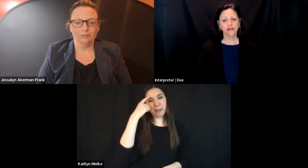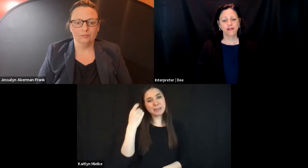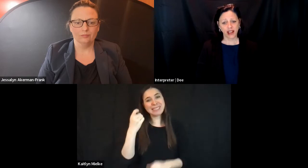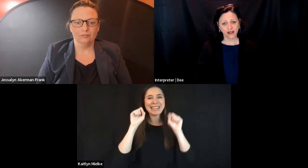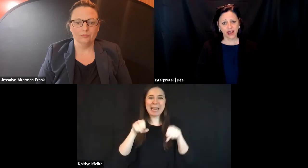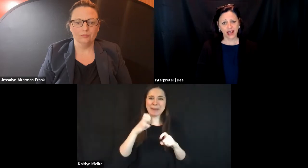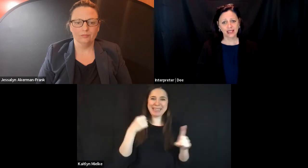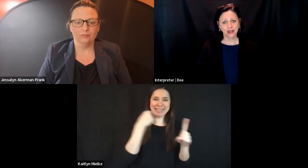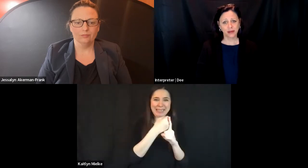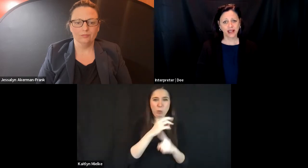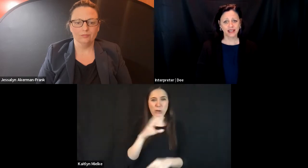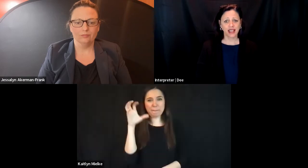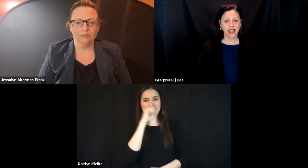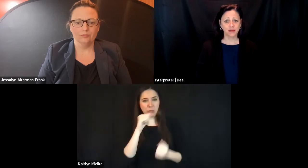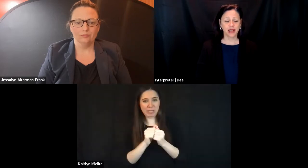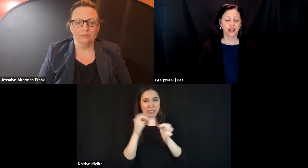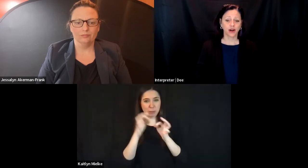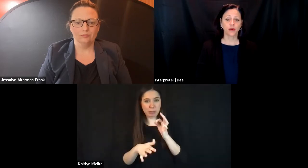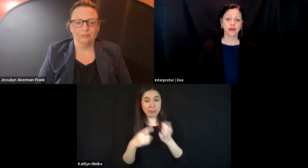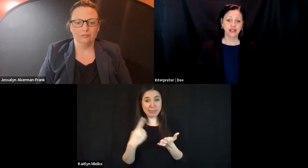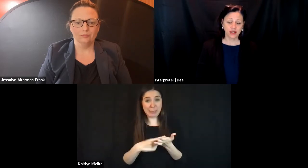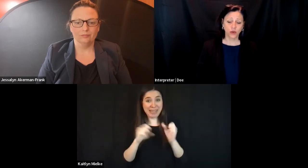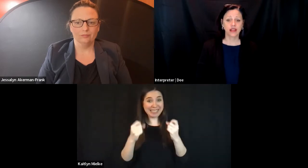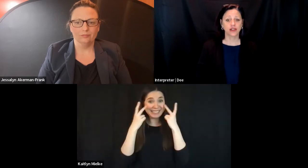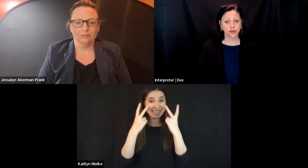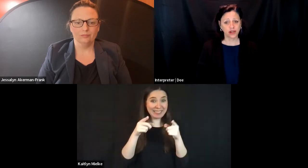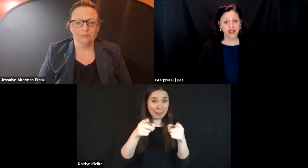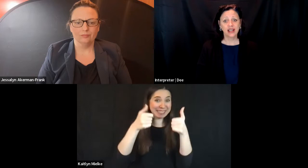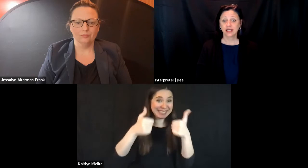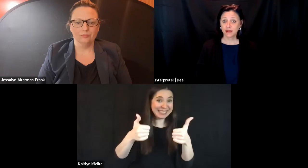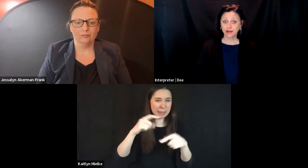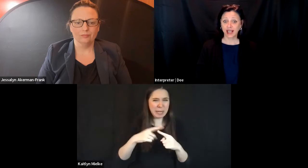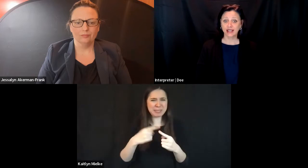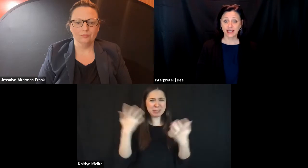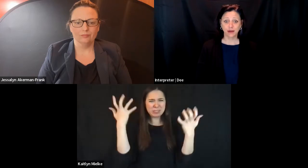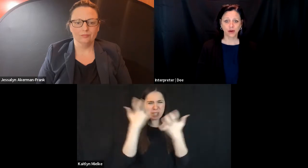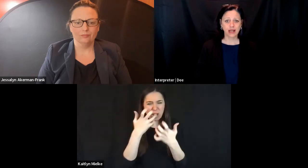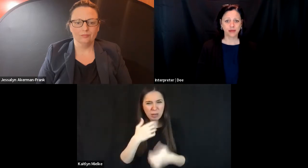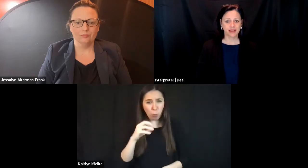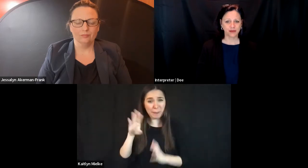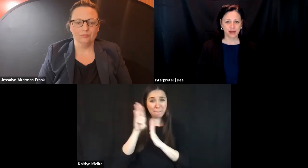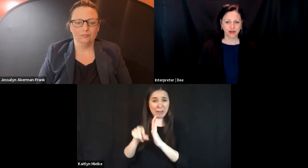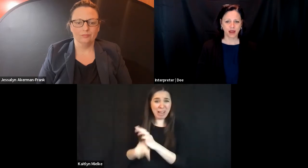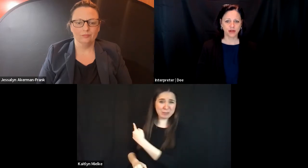Once in a while we'll be using a videophone, video relay, because then I can sign on a screen and that person can call a hearing person, but, really, I'm not a big fan of that because it can be a hit or miss with the